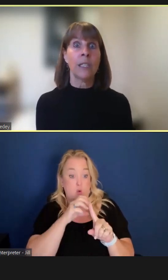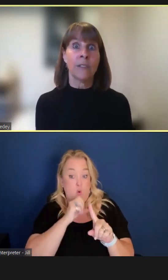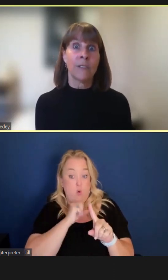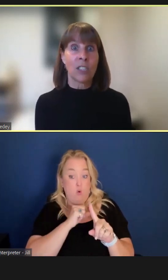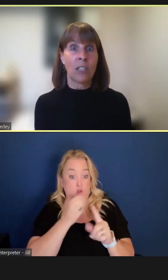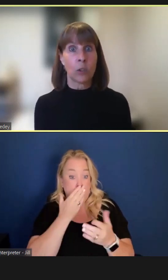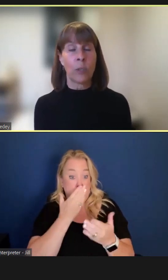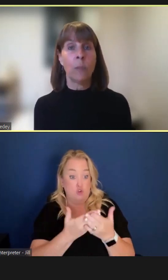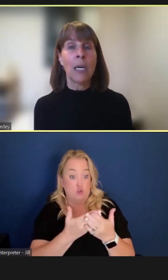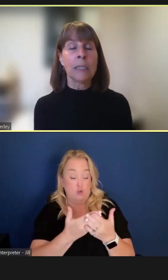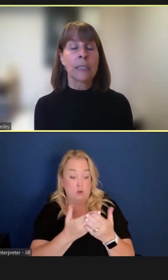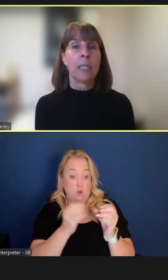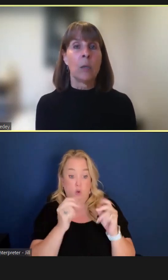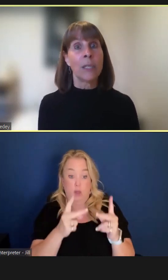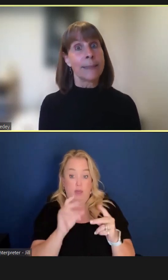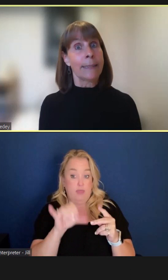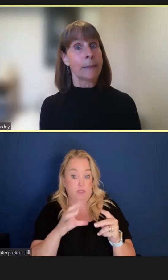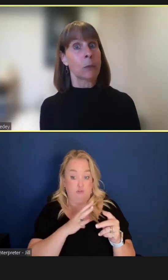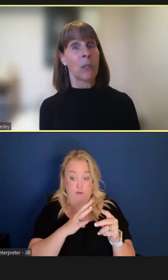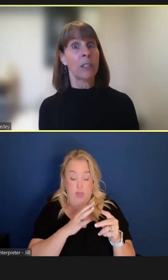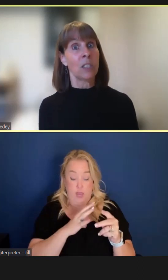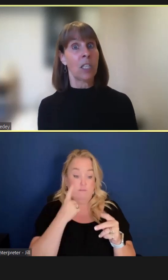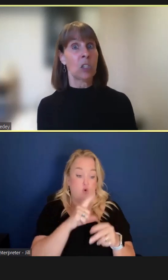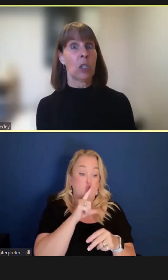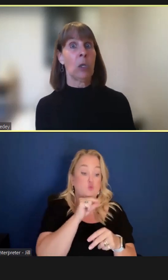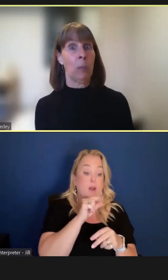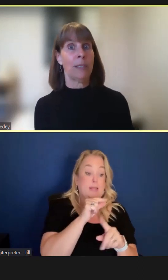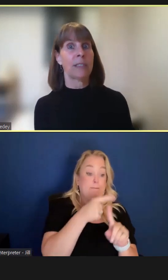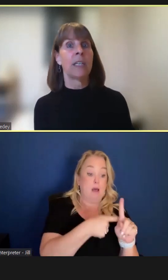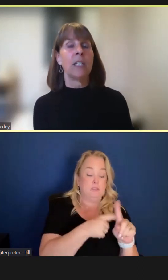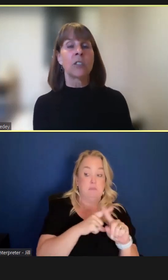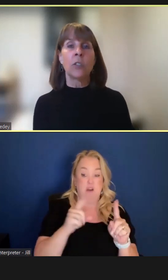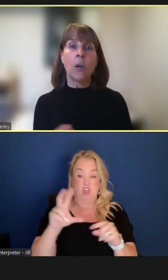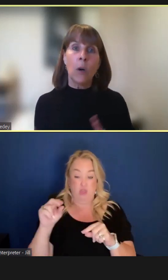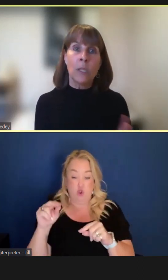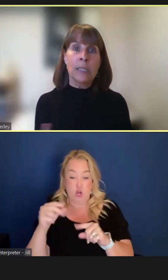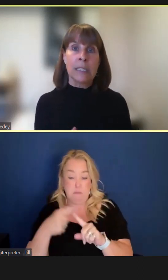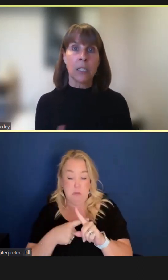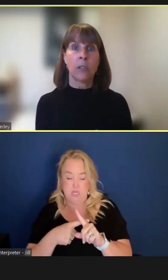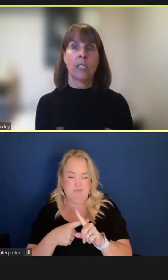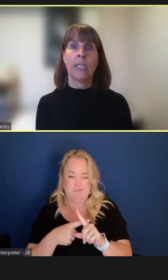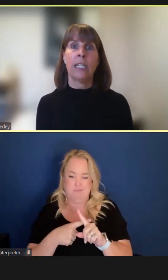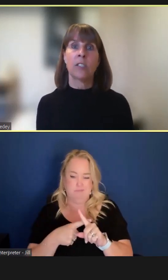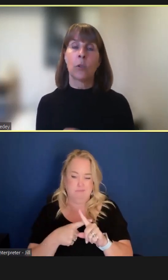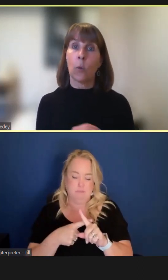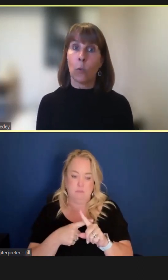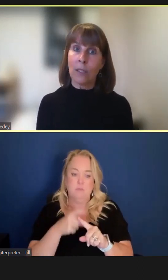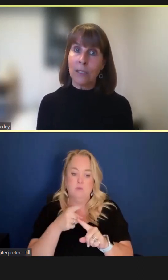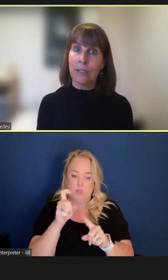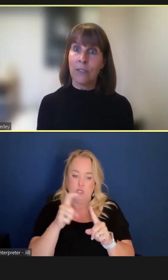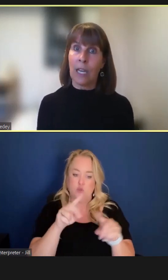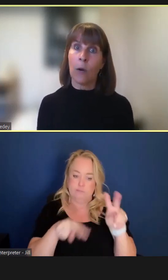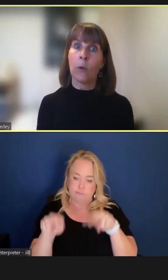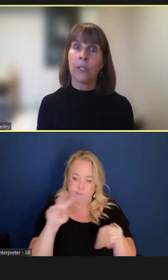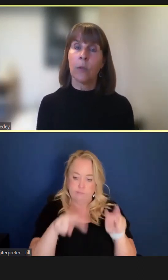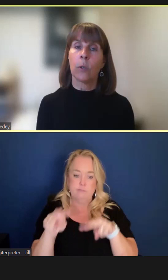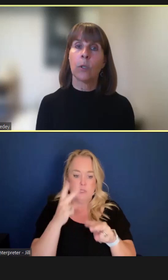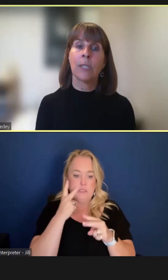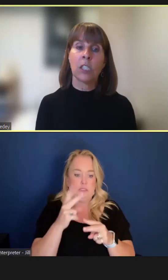child's 20 months but it's not so great if the child's 30 months so you always need to look at an age score relative to how old they were when they took the